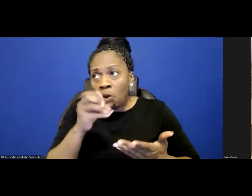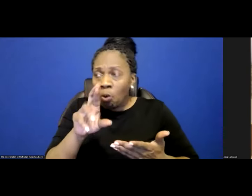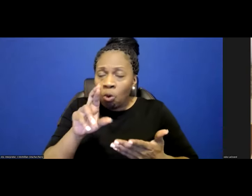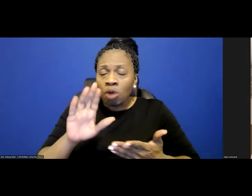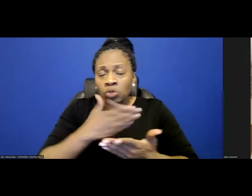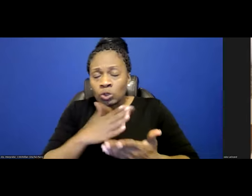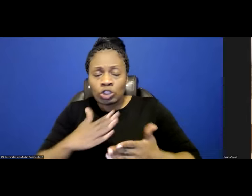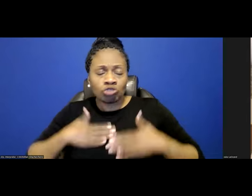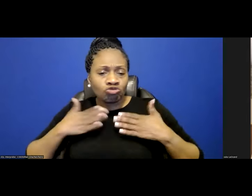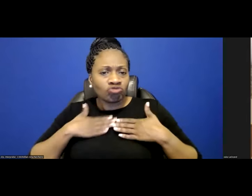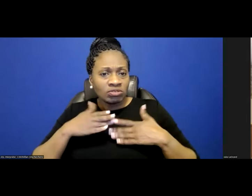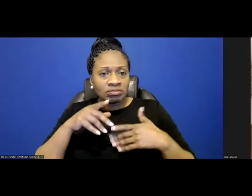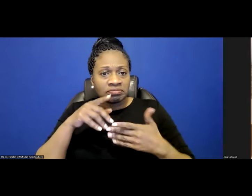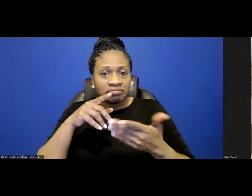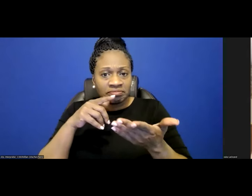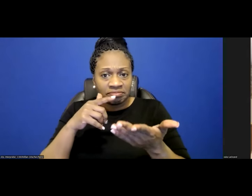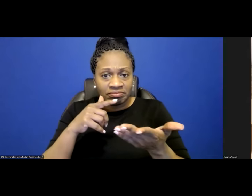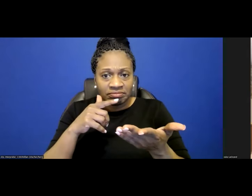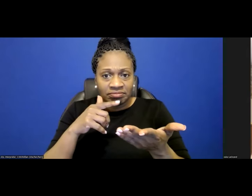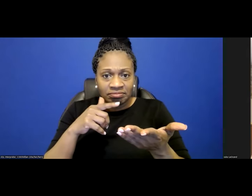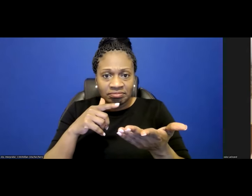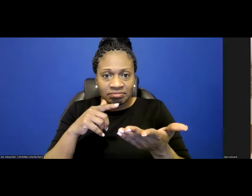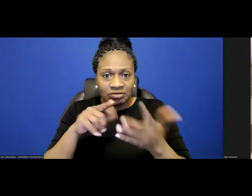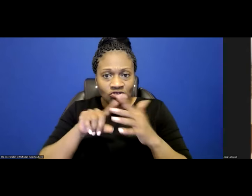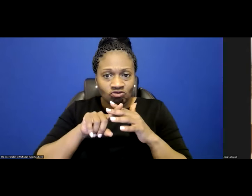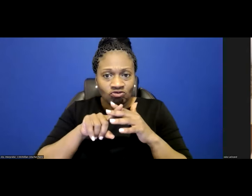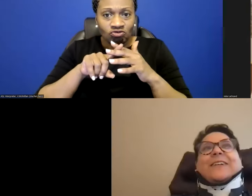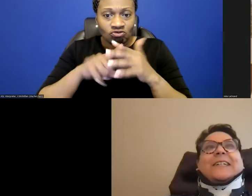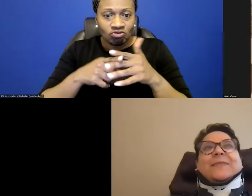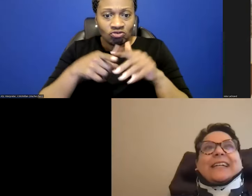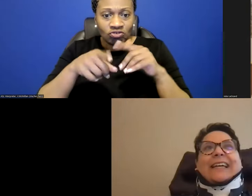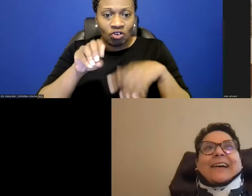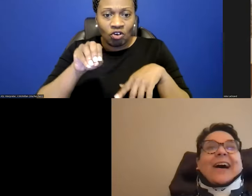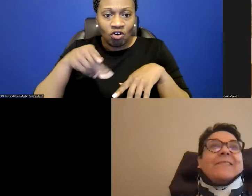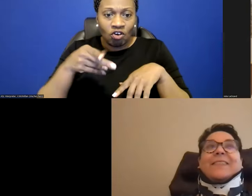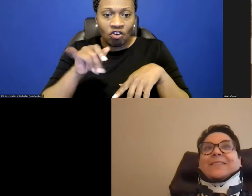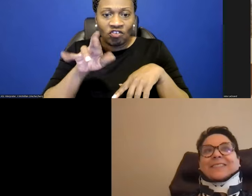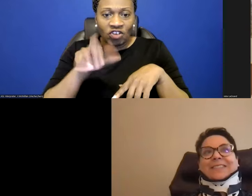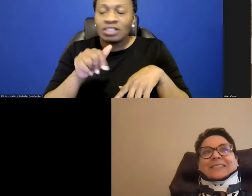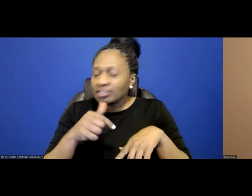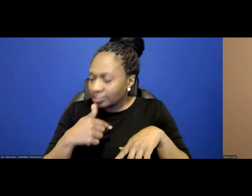And can you start us off, Ophira? This is Ophira speaking. I would love to.